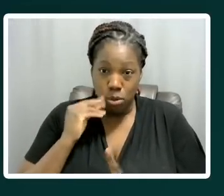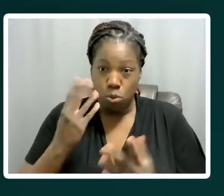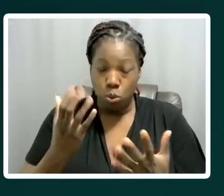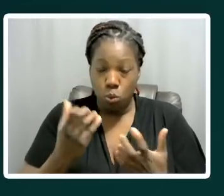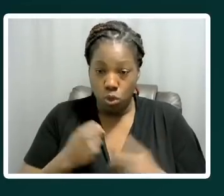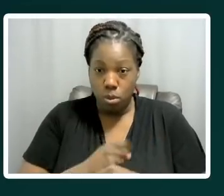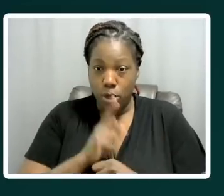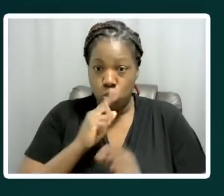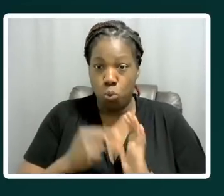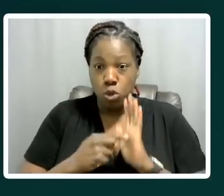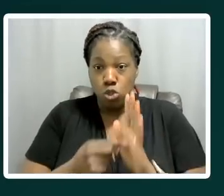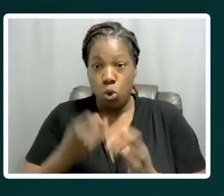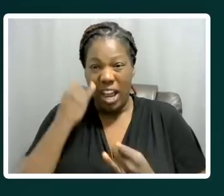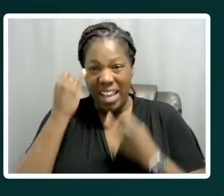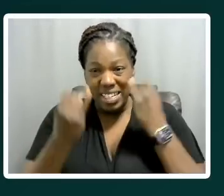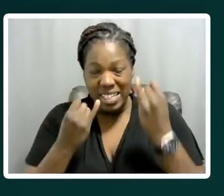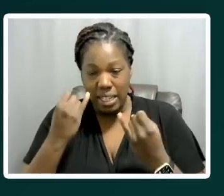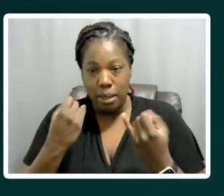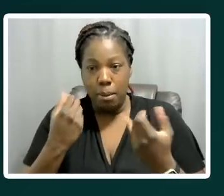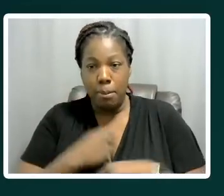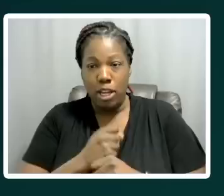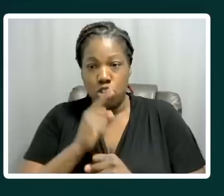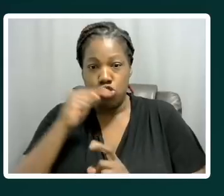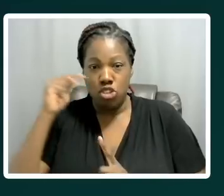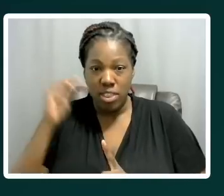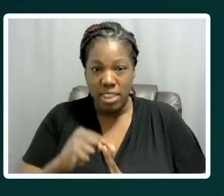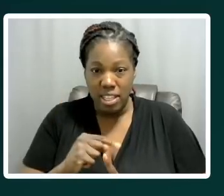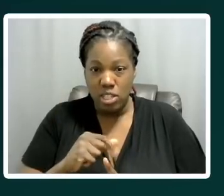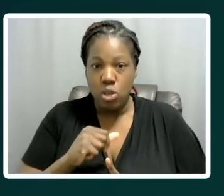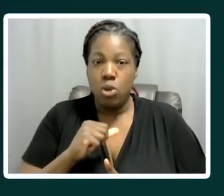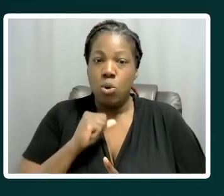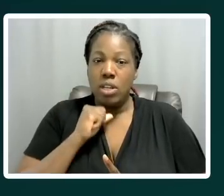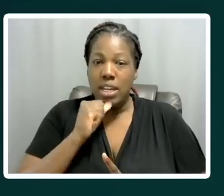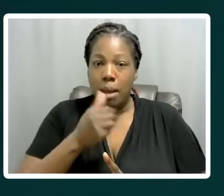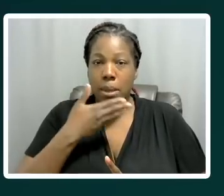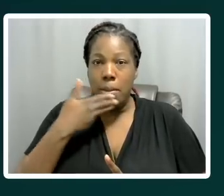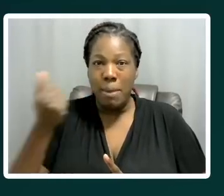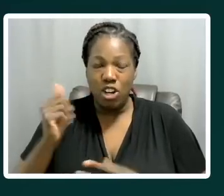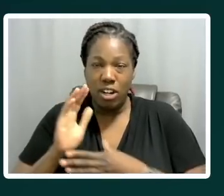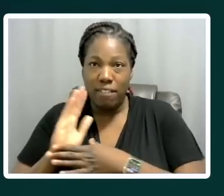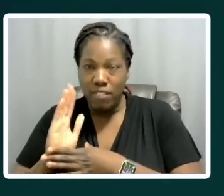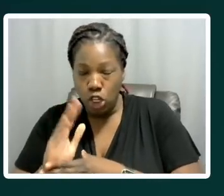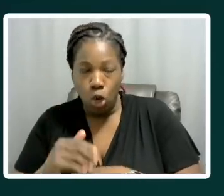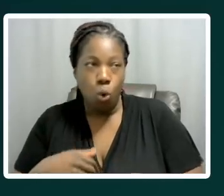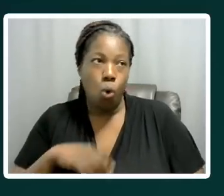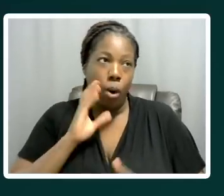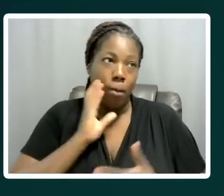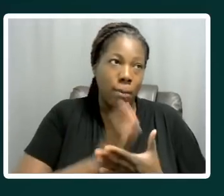We need to make sure that this idea wouldn't be better captured in a video or an image or a story.